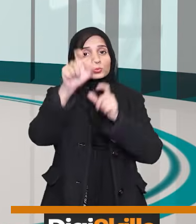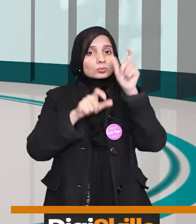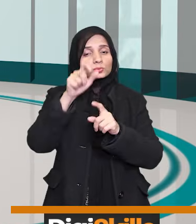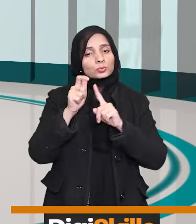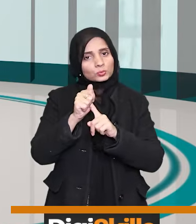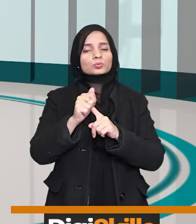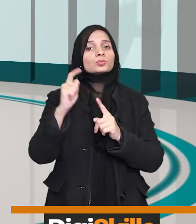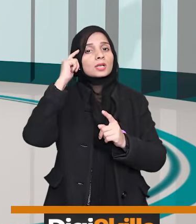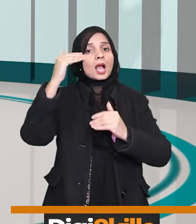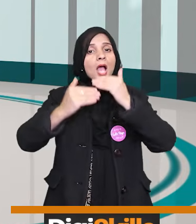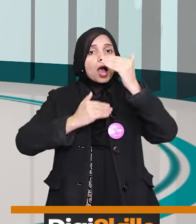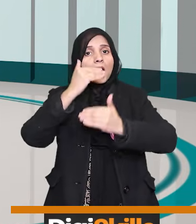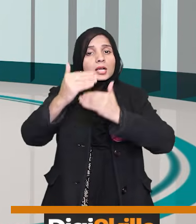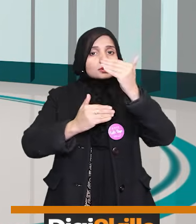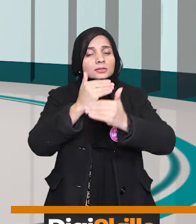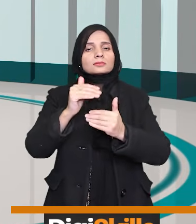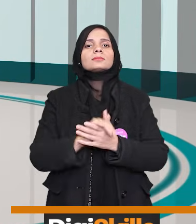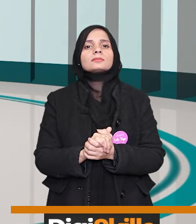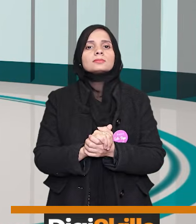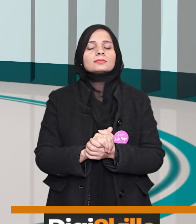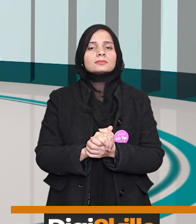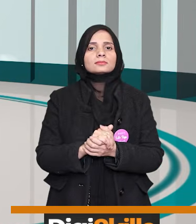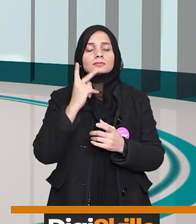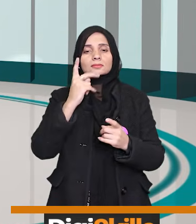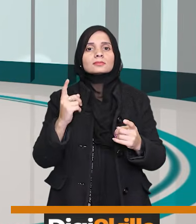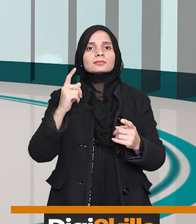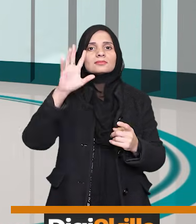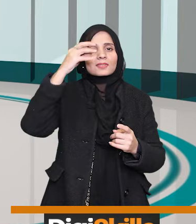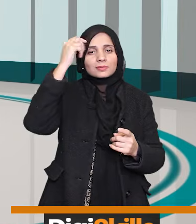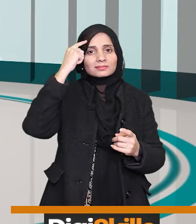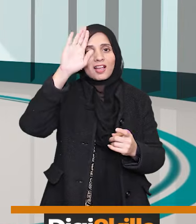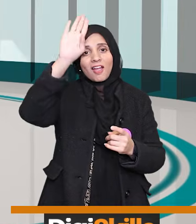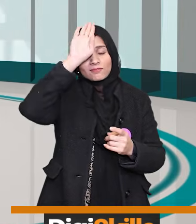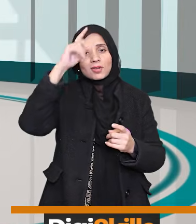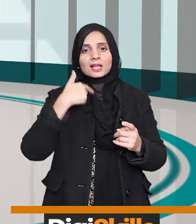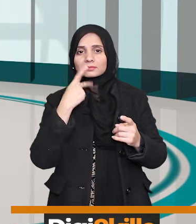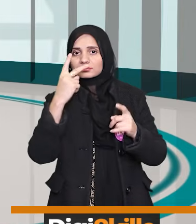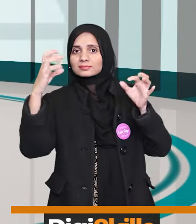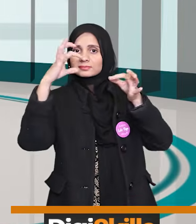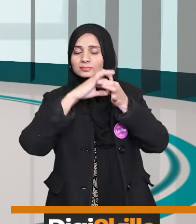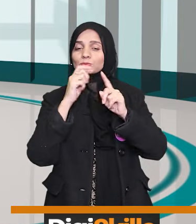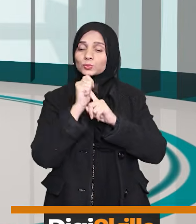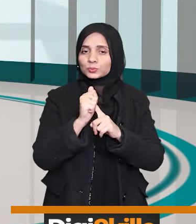or a leader or instructor comes in your life